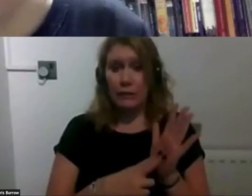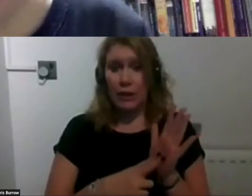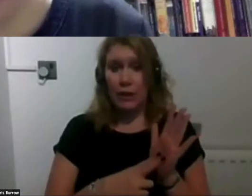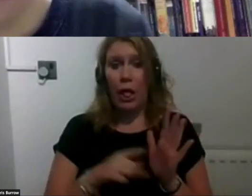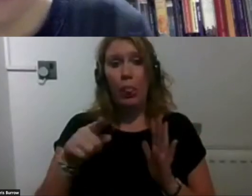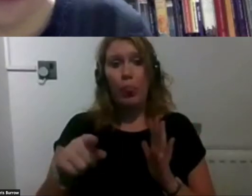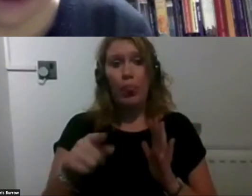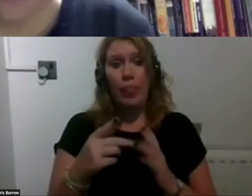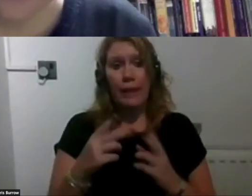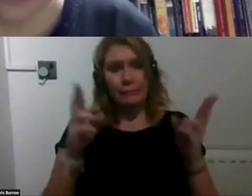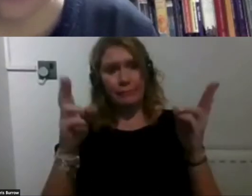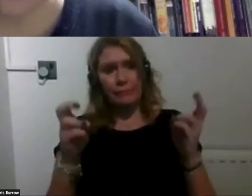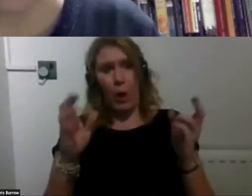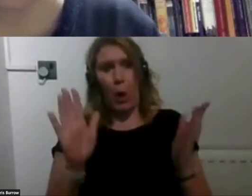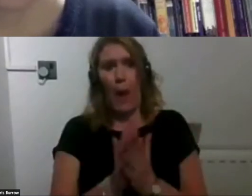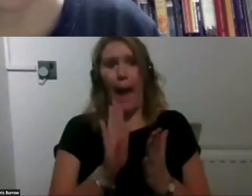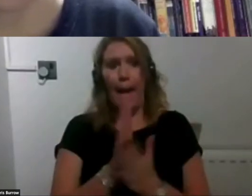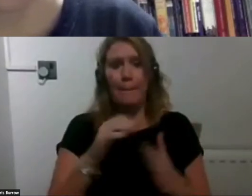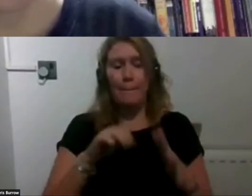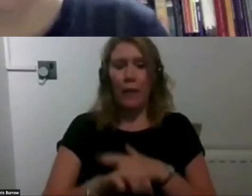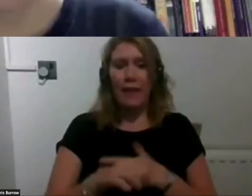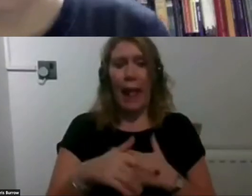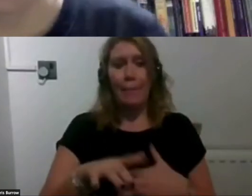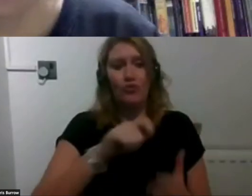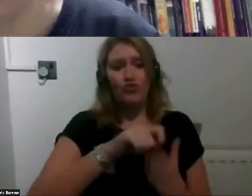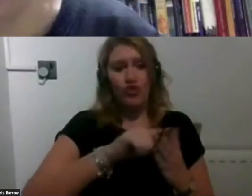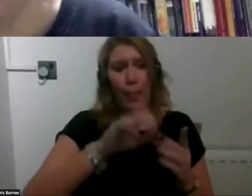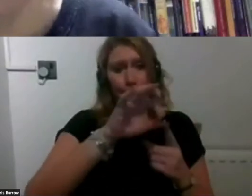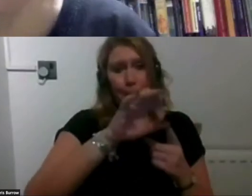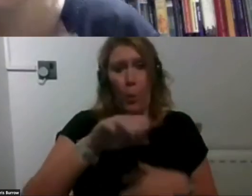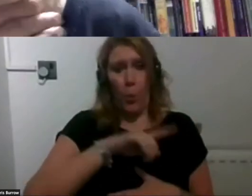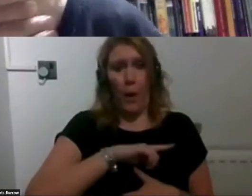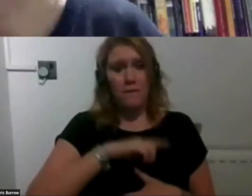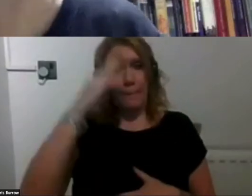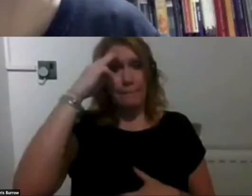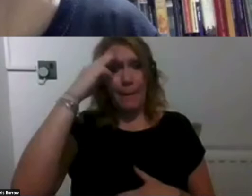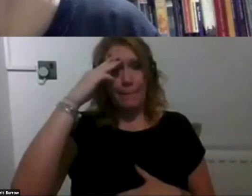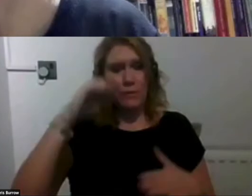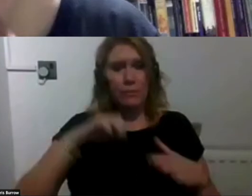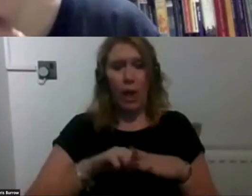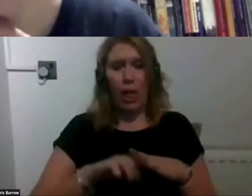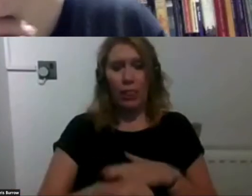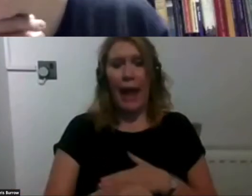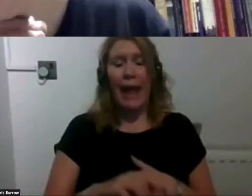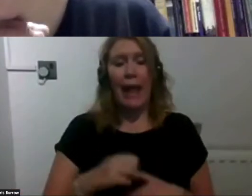which I wrote for my mum's birthday. It's